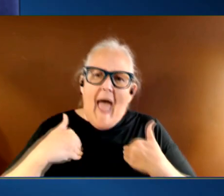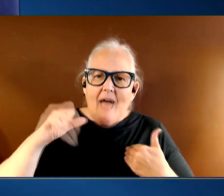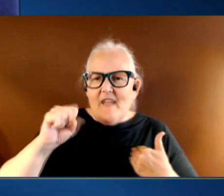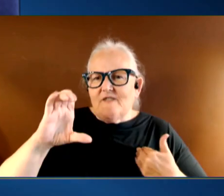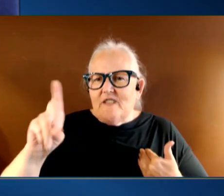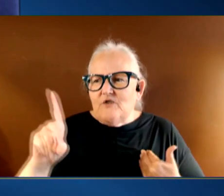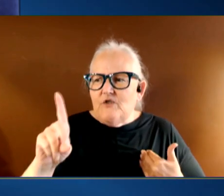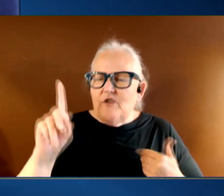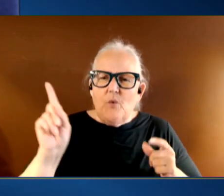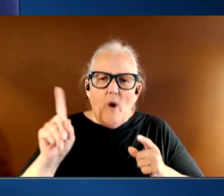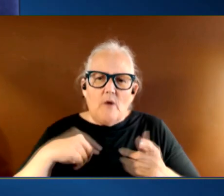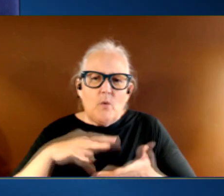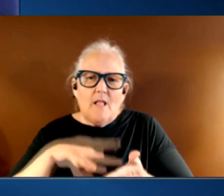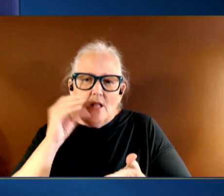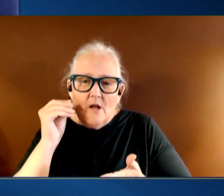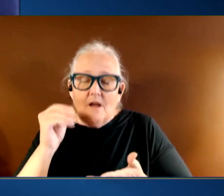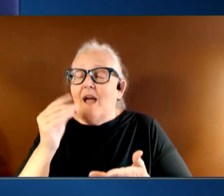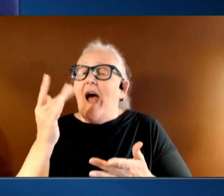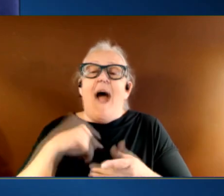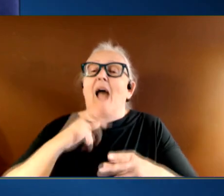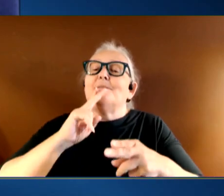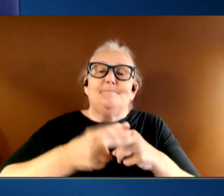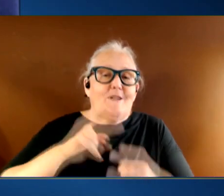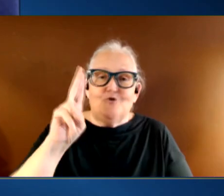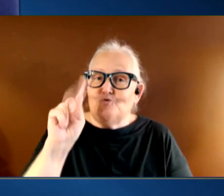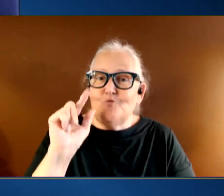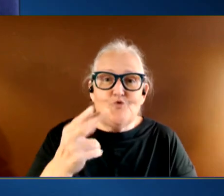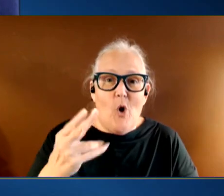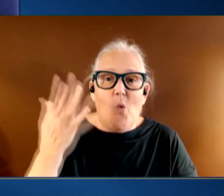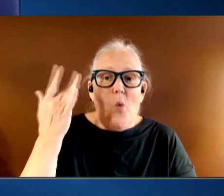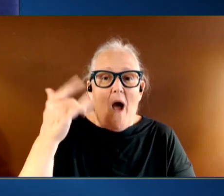why I bring up that example is because we were expecting some of the other states, Maryland,